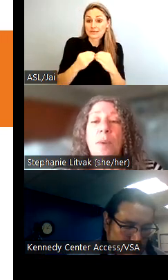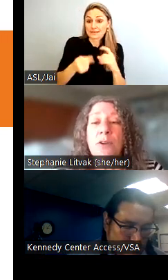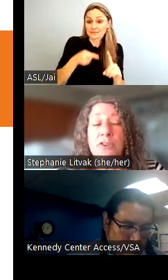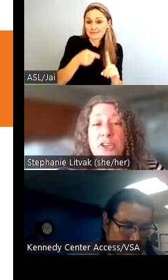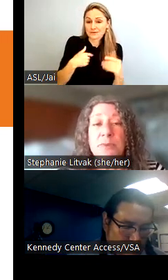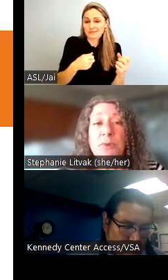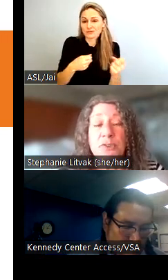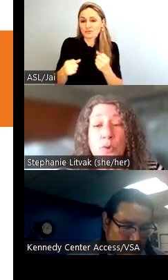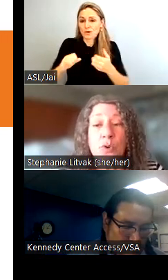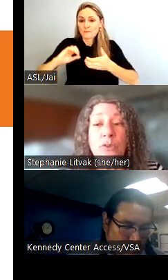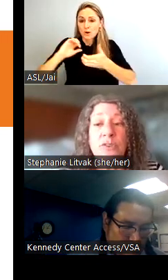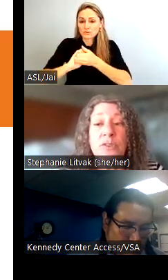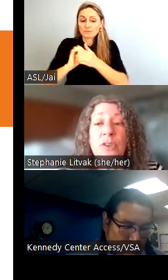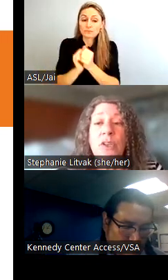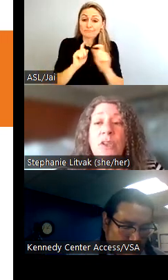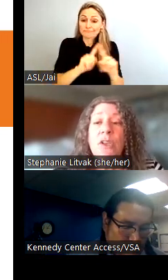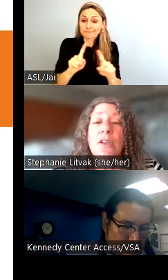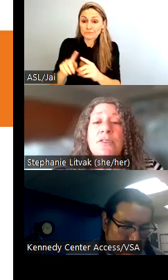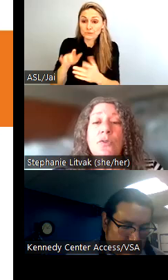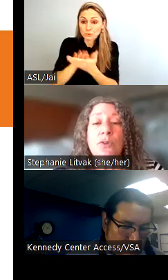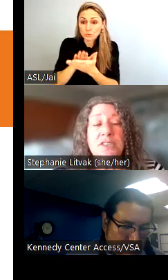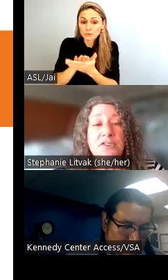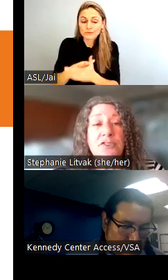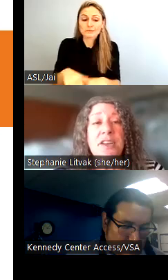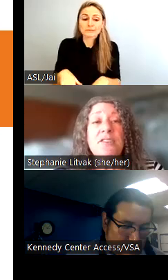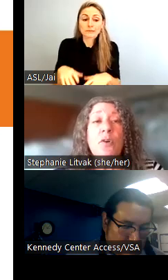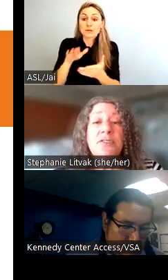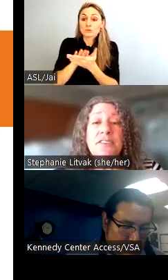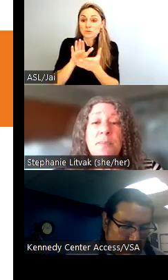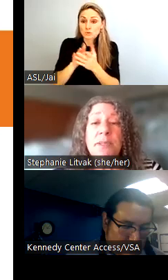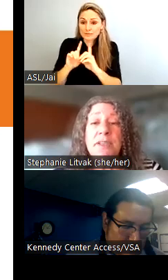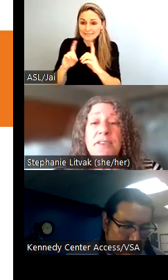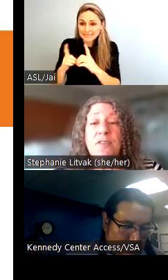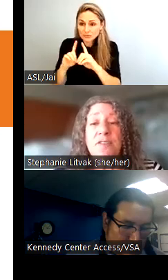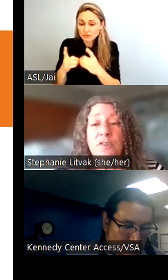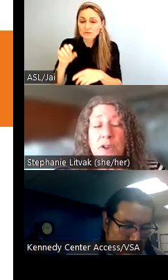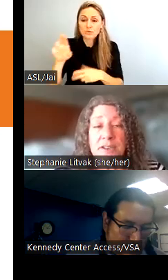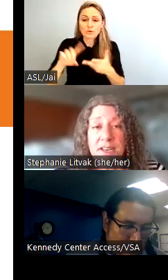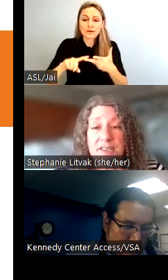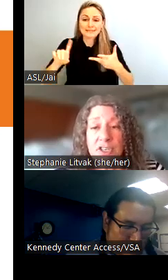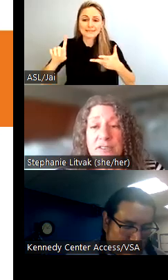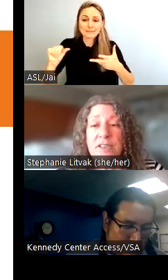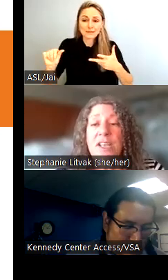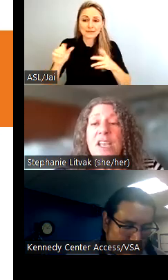partnerships with schools, school districts, or disability service organizations.